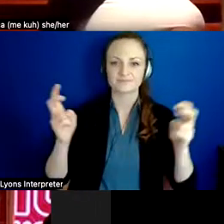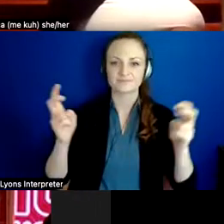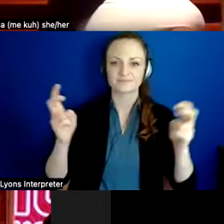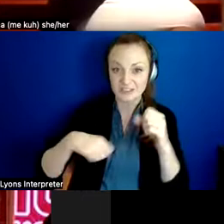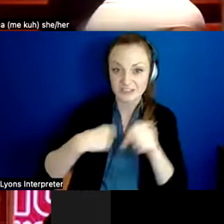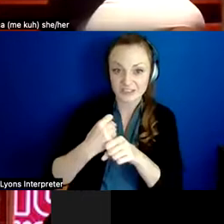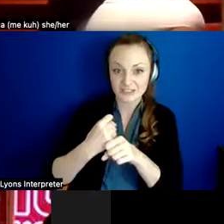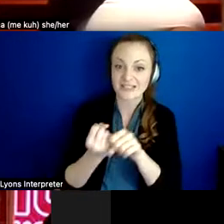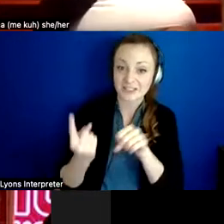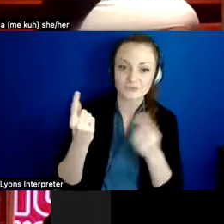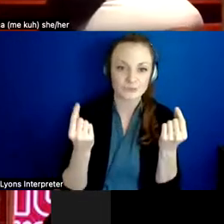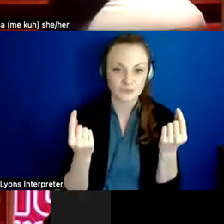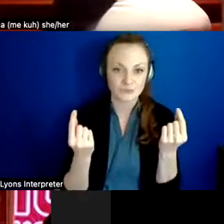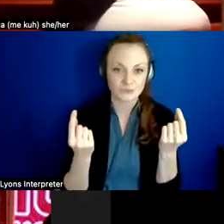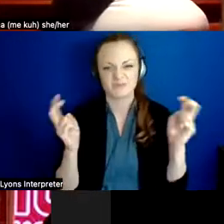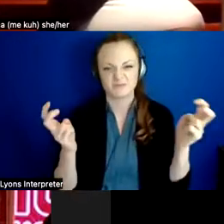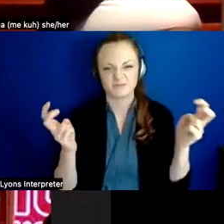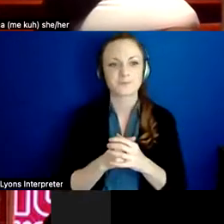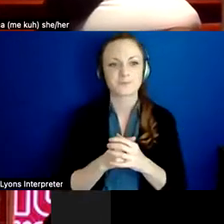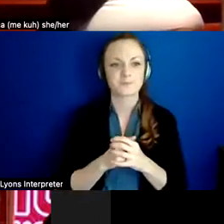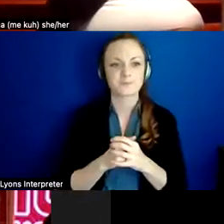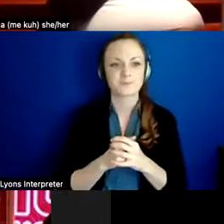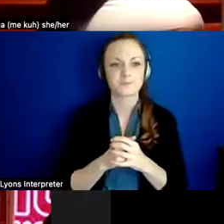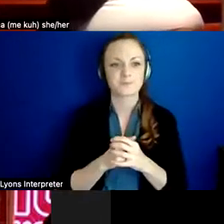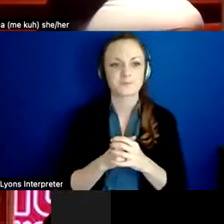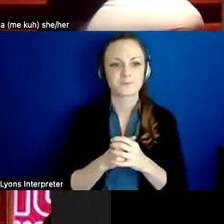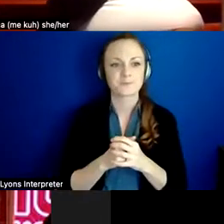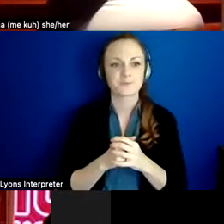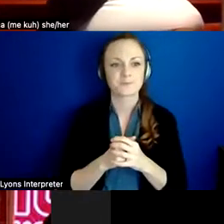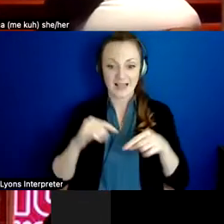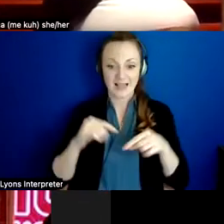in enslavement. 20:12:12 Next year may all be free this year